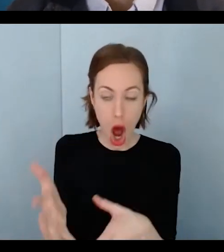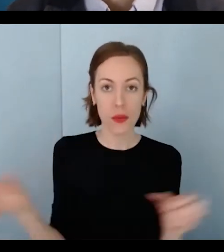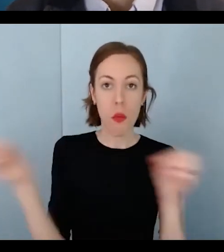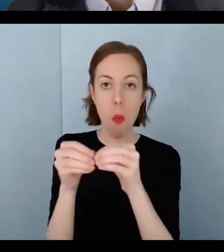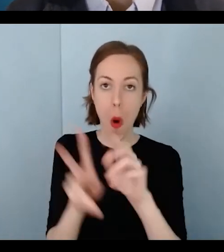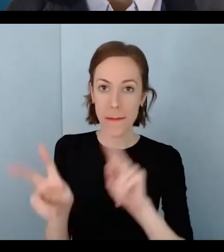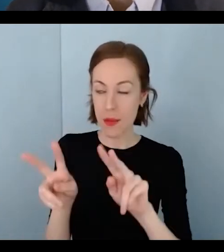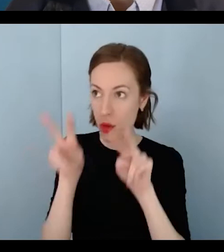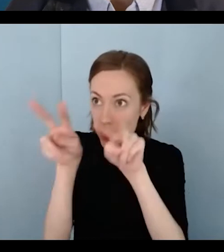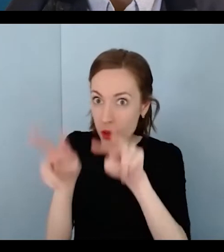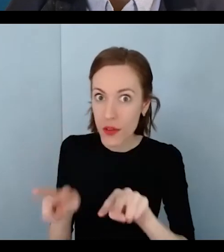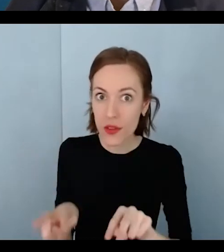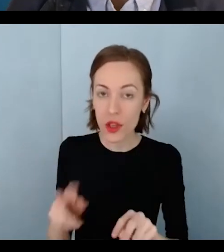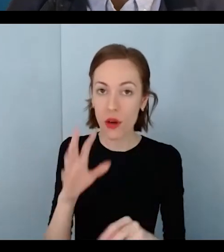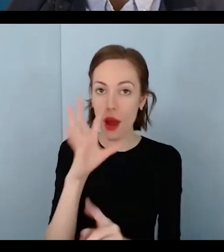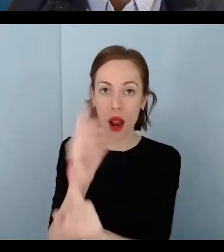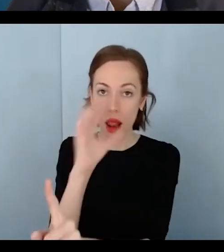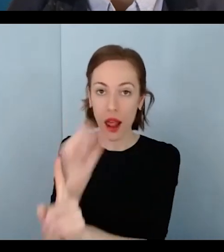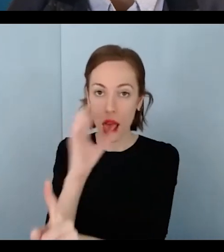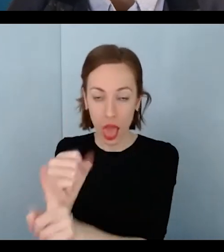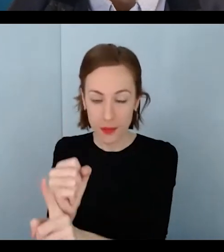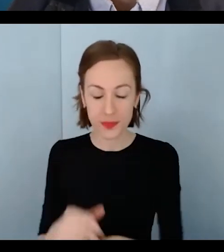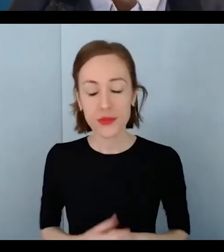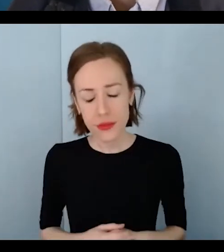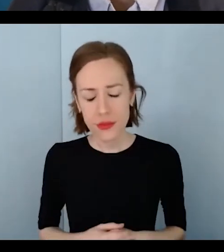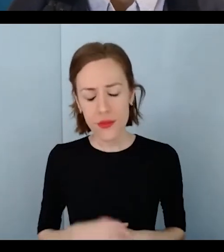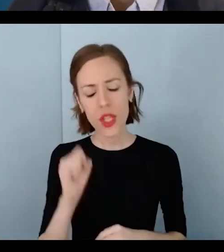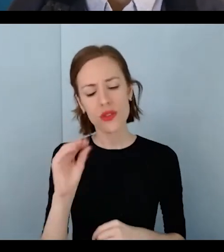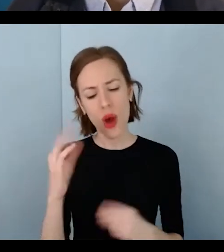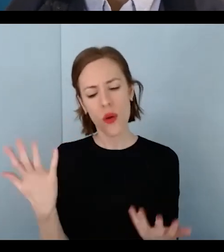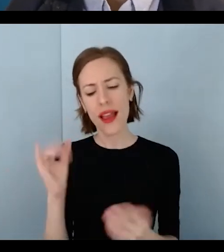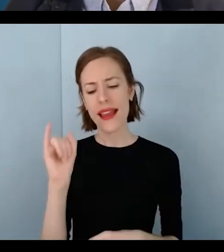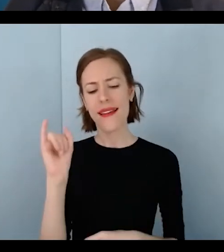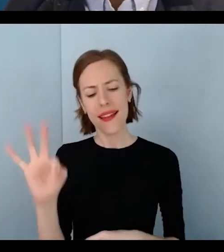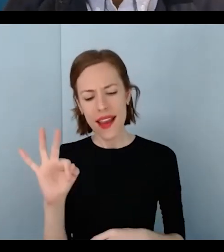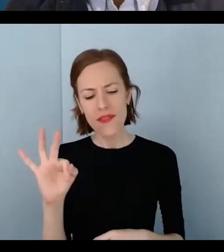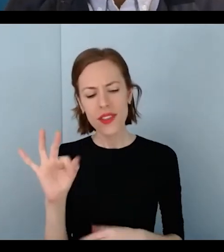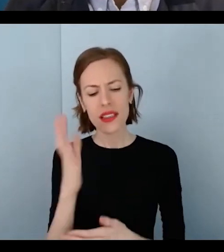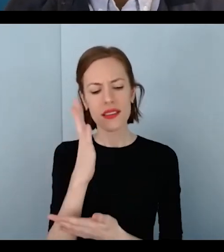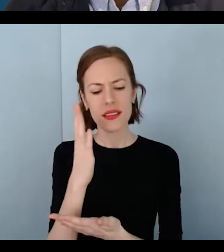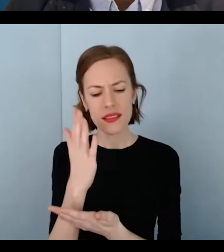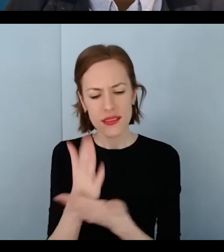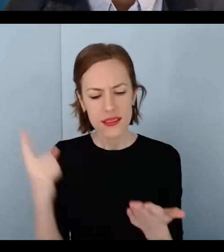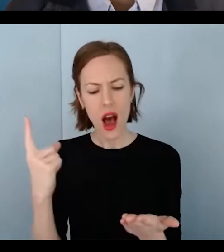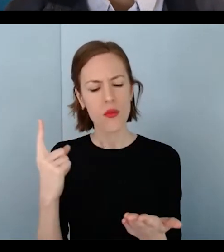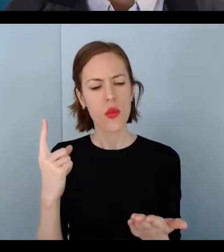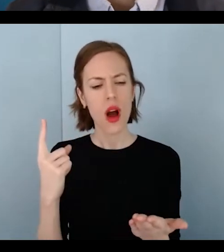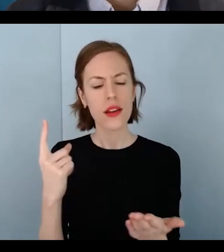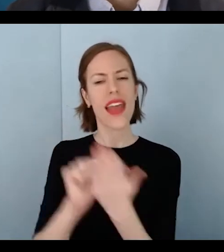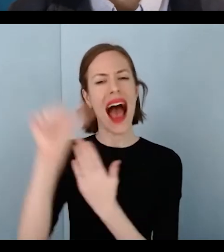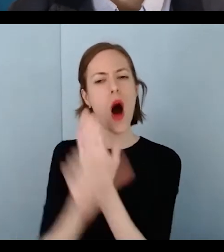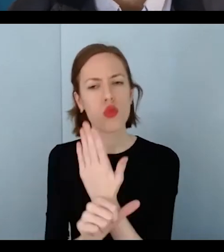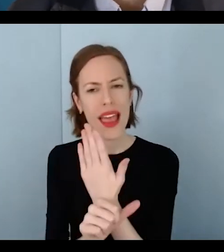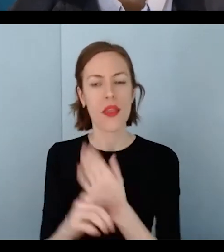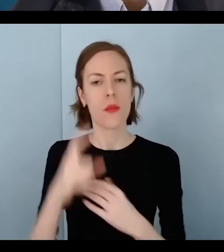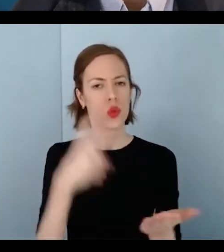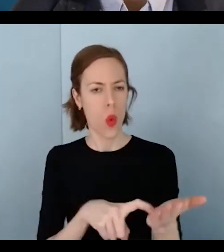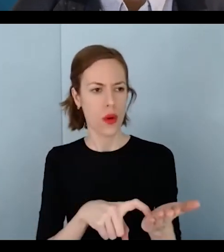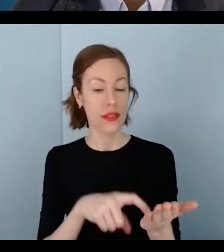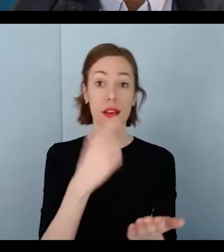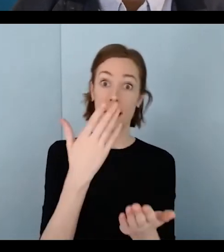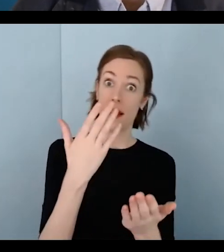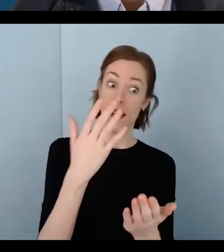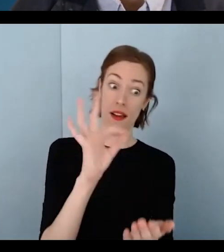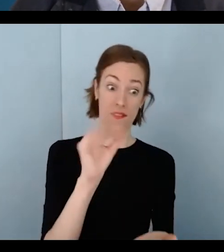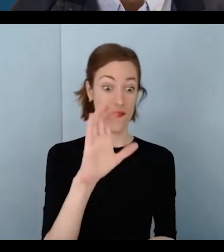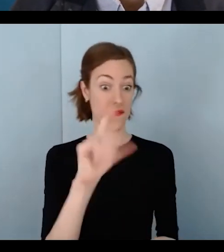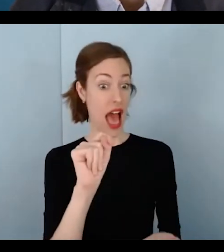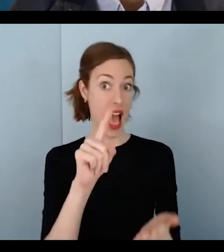So what would happen if the news aggregator noticed this fact checking behavior and interpreted skepticism as popularity, and subsequently promoted inaccurate news.